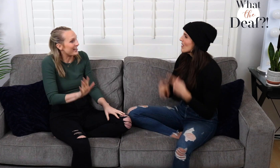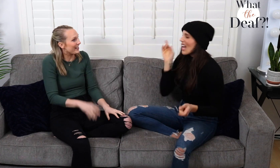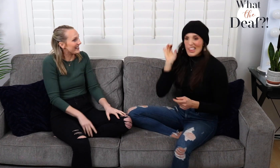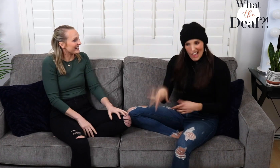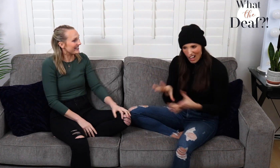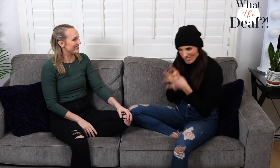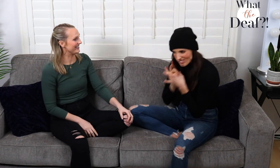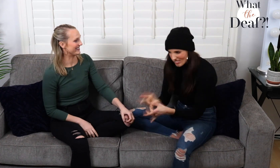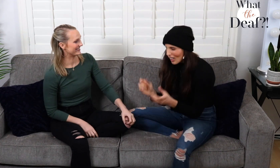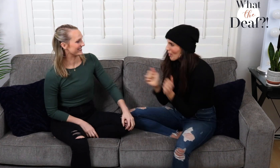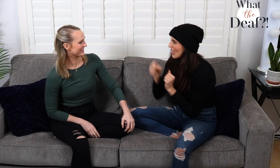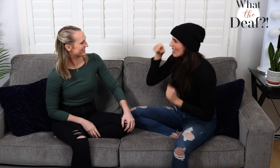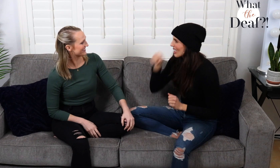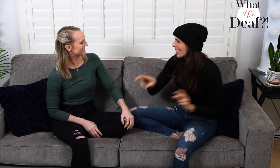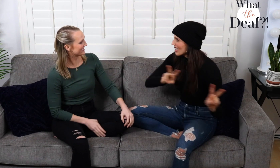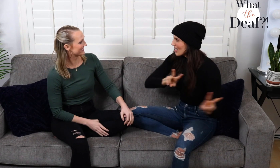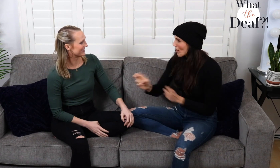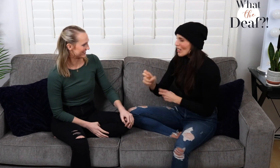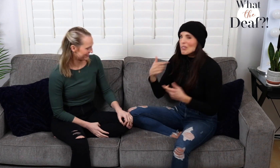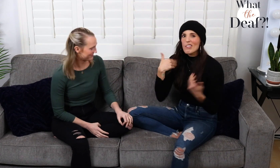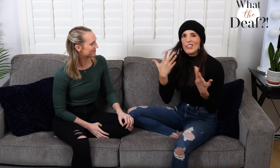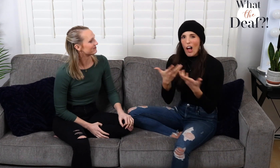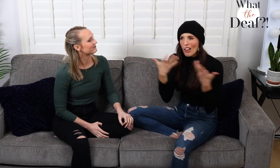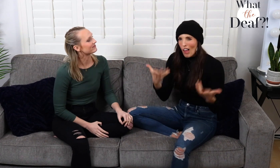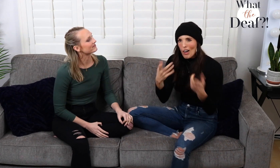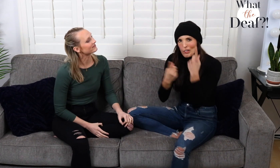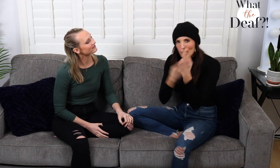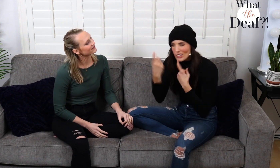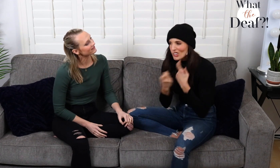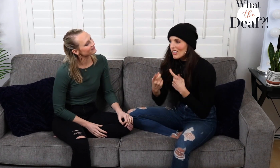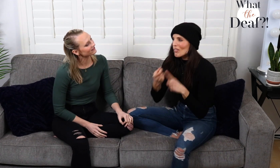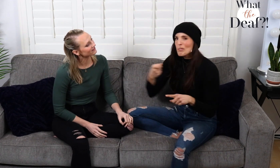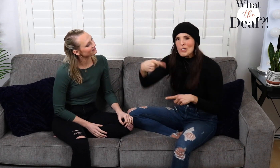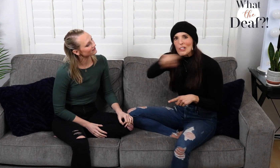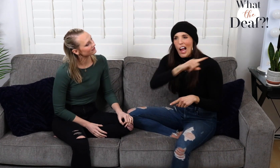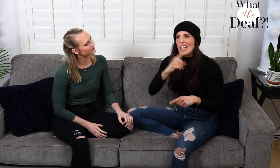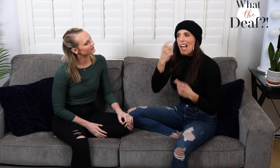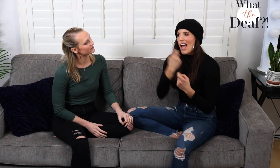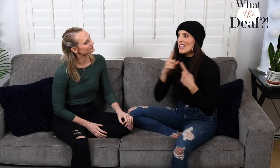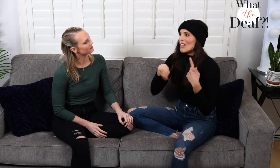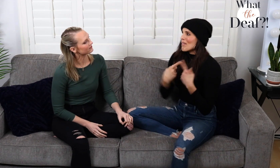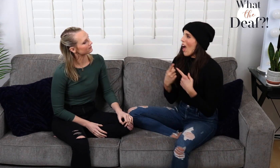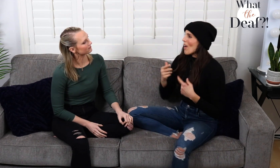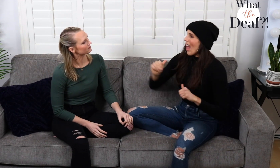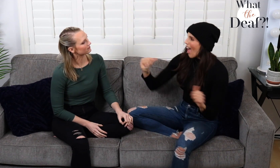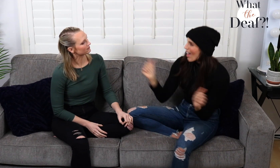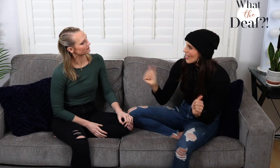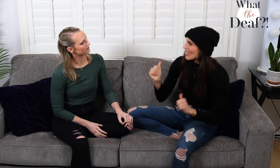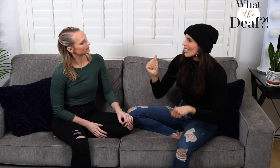So that ties into the topic that we're going to be discussing today, you guys had a lot of questions related to athletics,